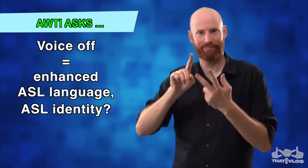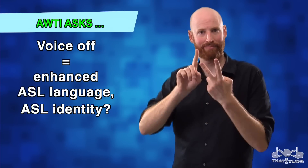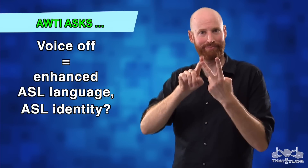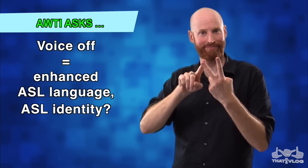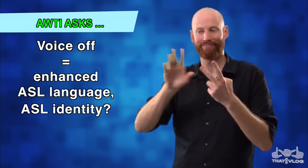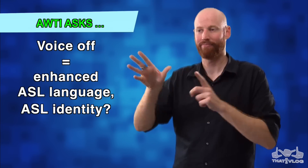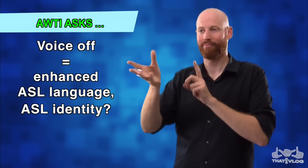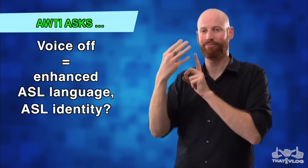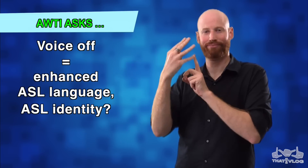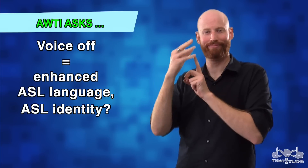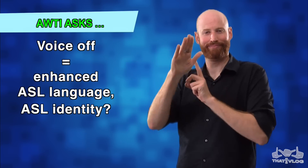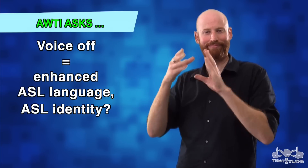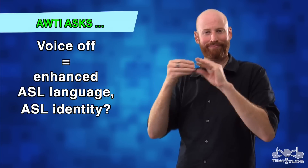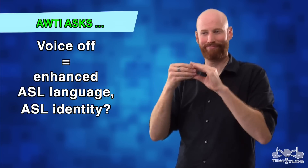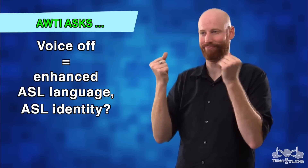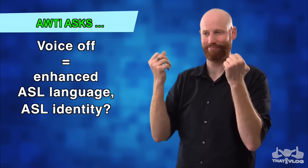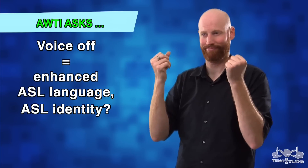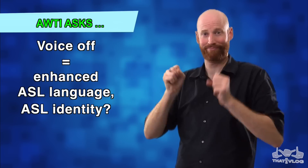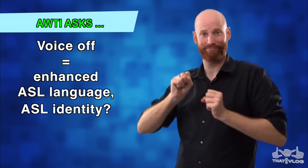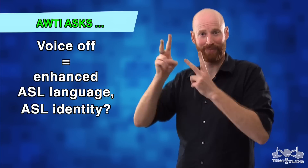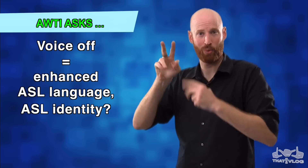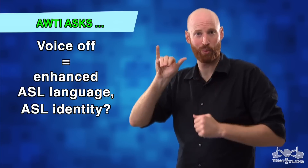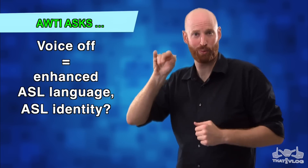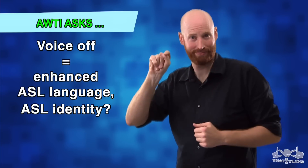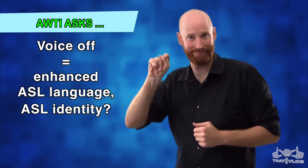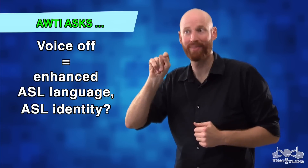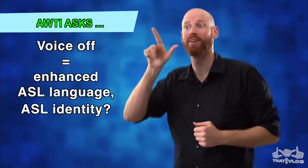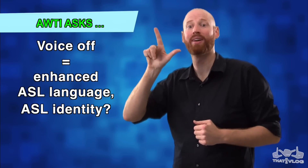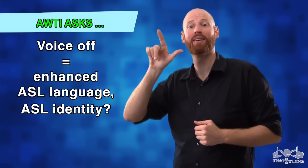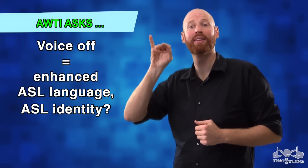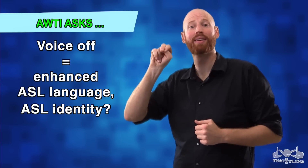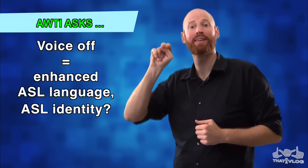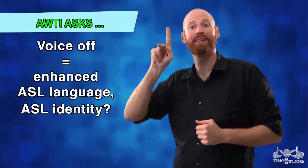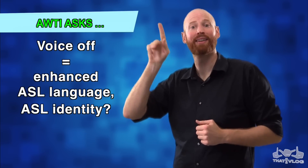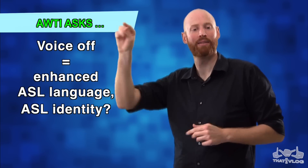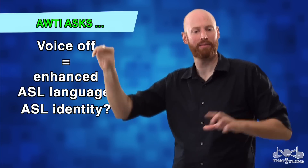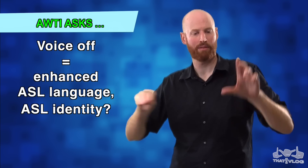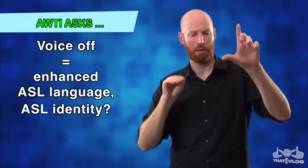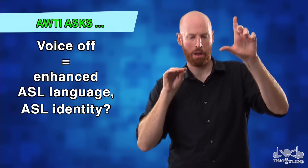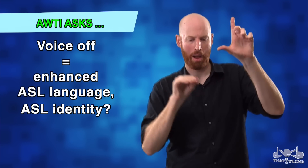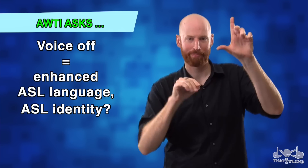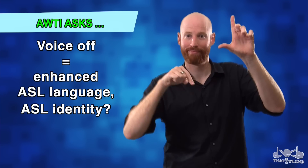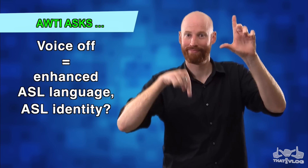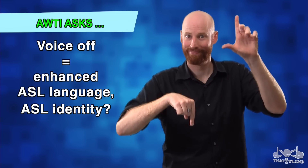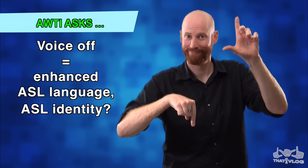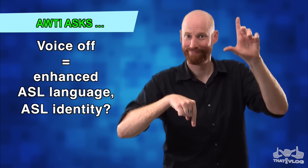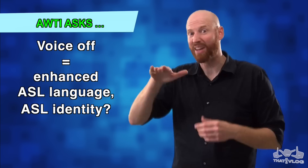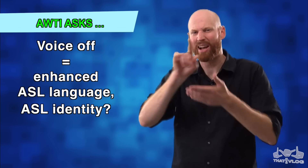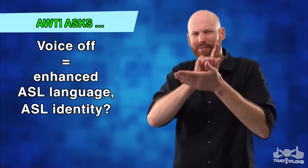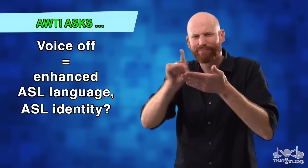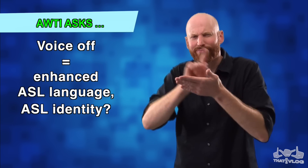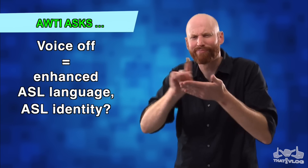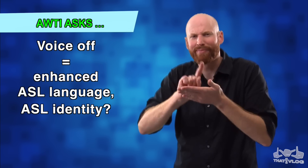better yet, you can do a filmed response, upload that to YouTube, take that link and put it down in the comment section below.